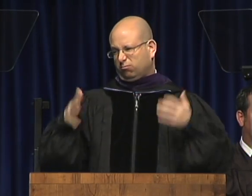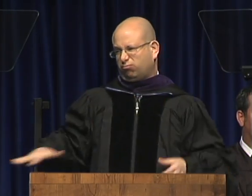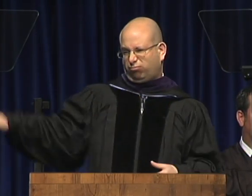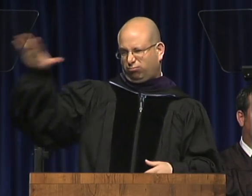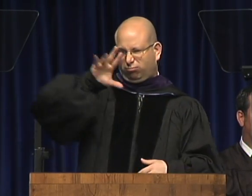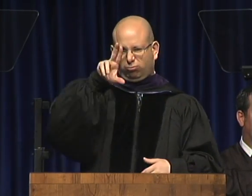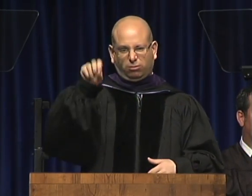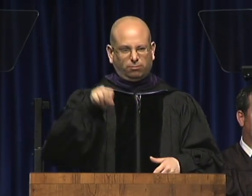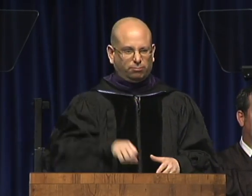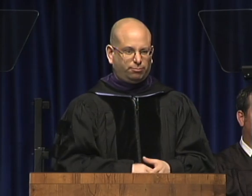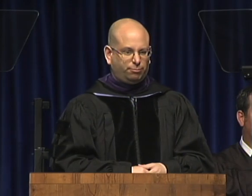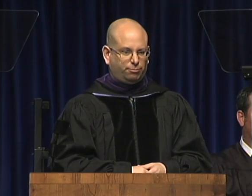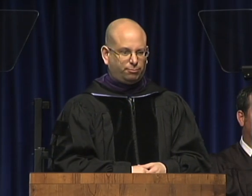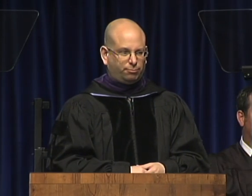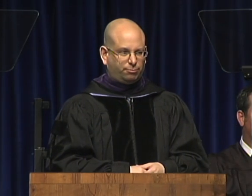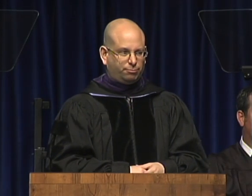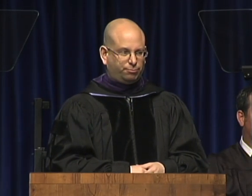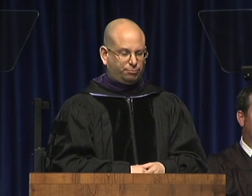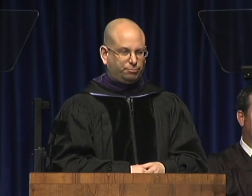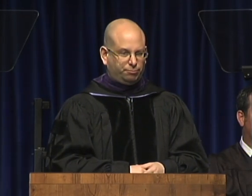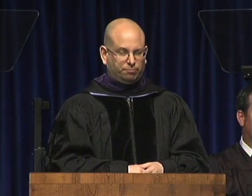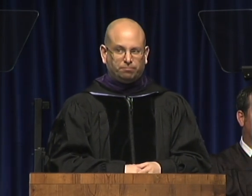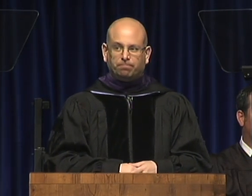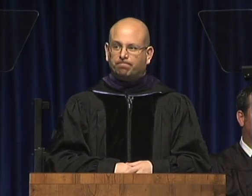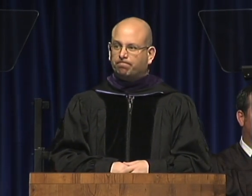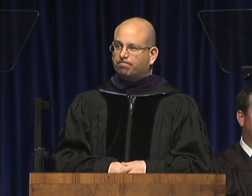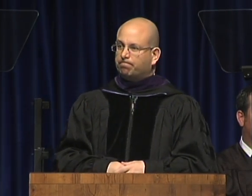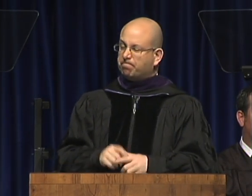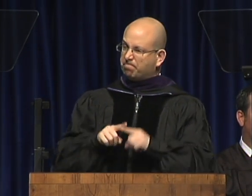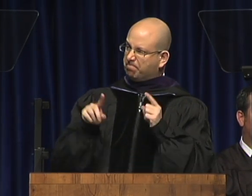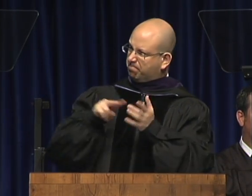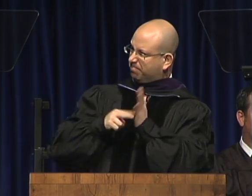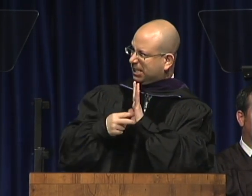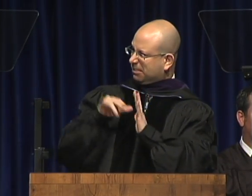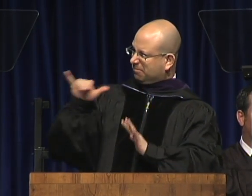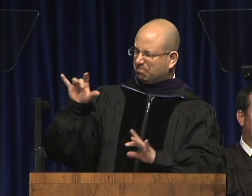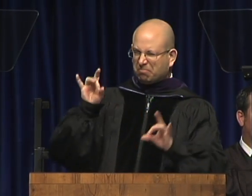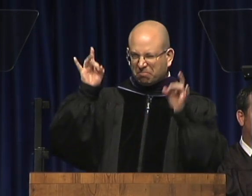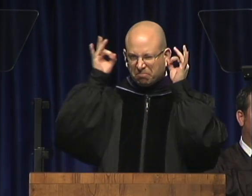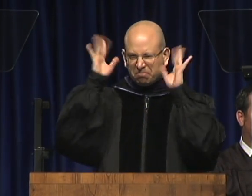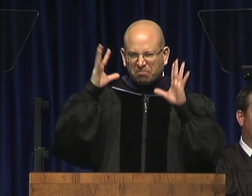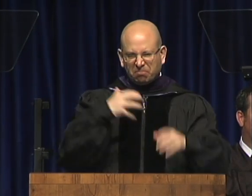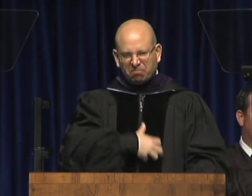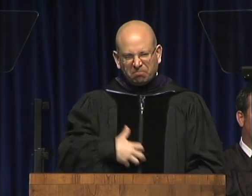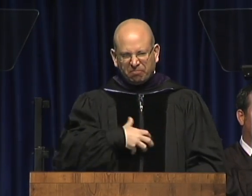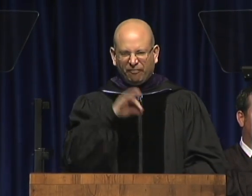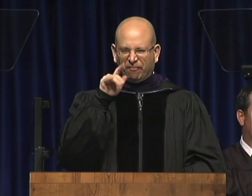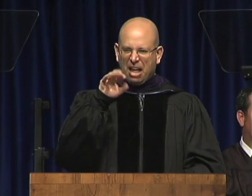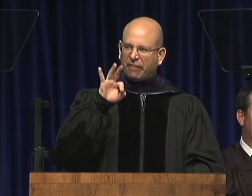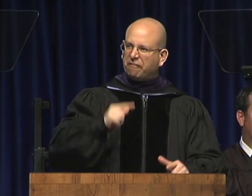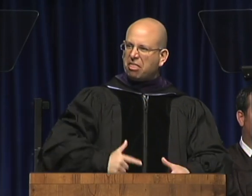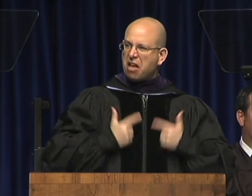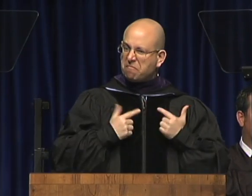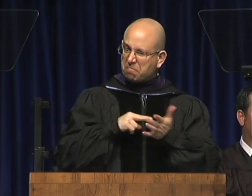And I can tell you this happens all the time.